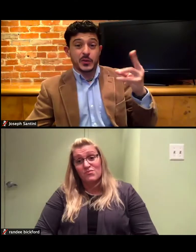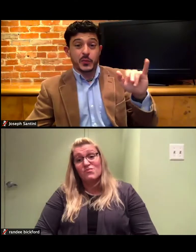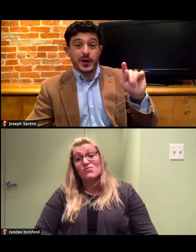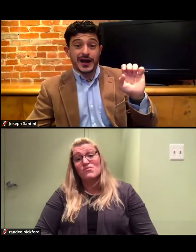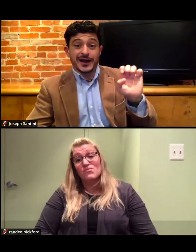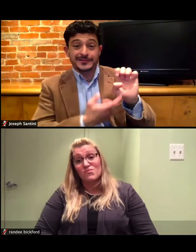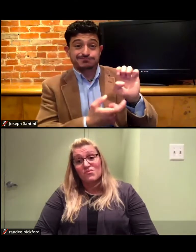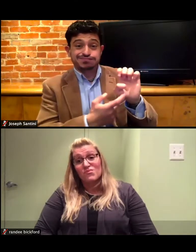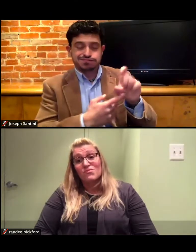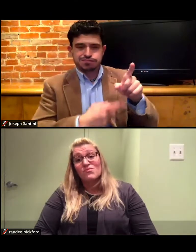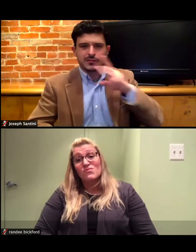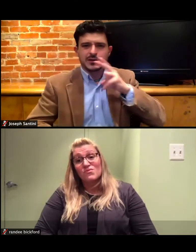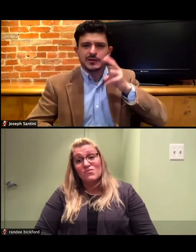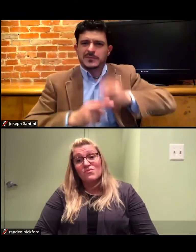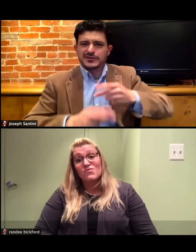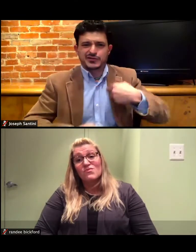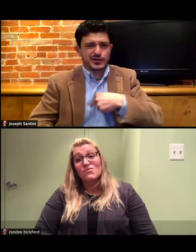help reduce poverty.